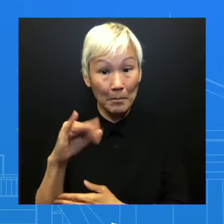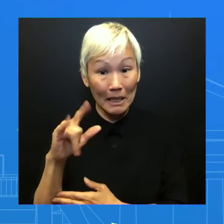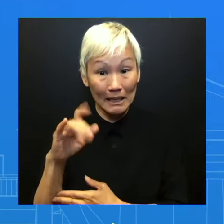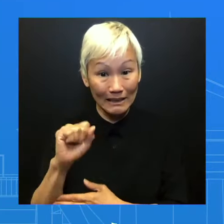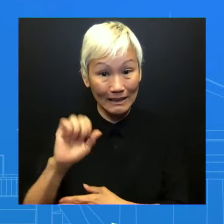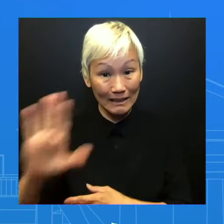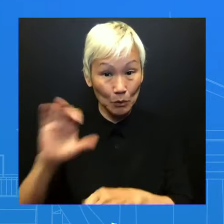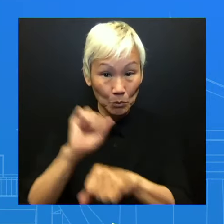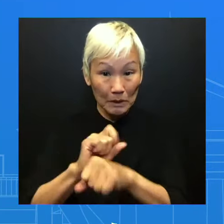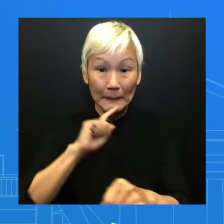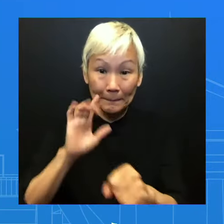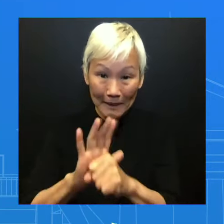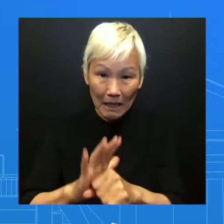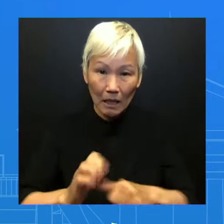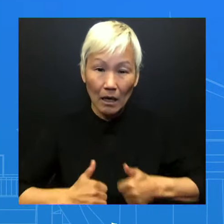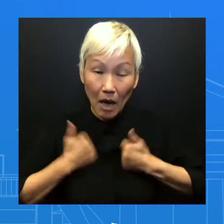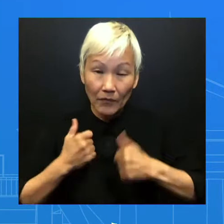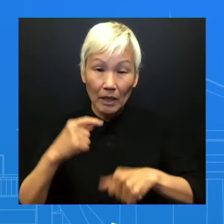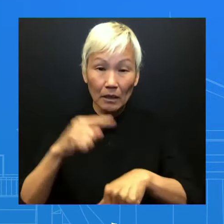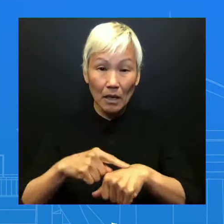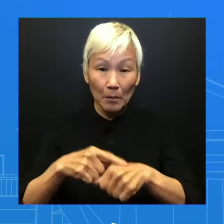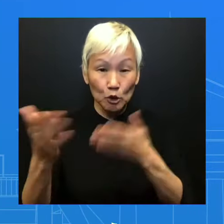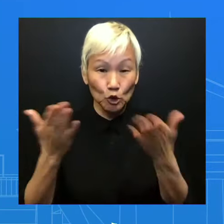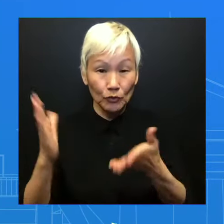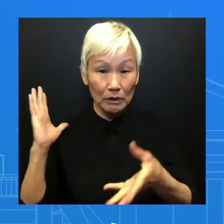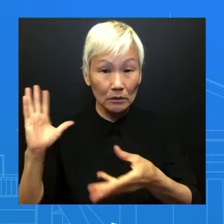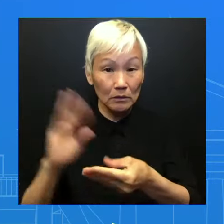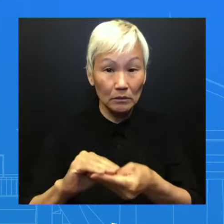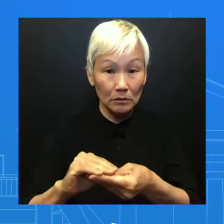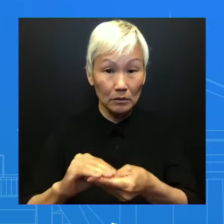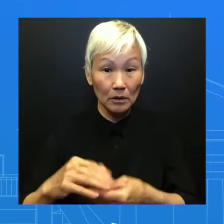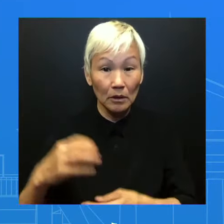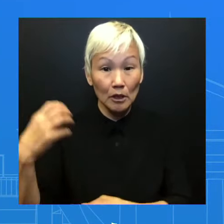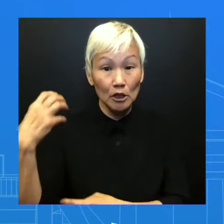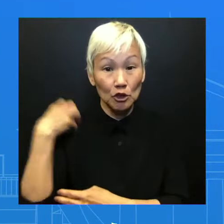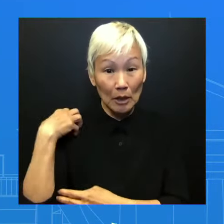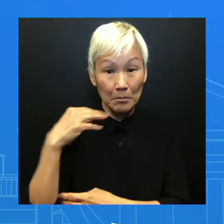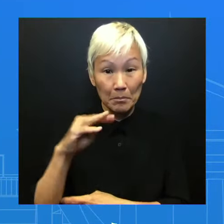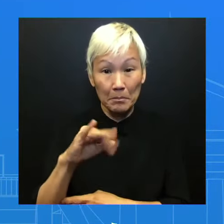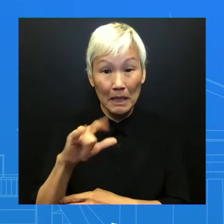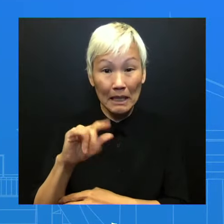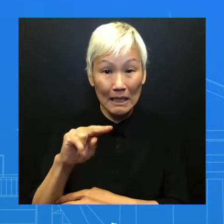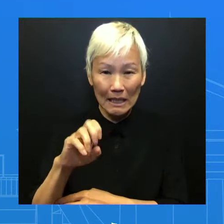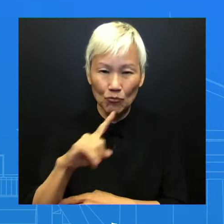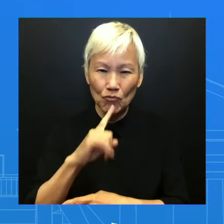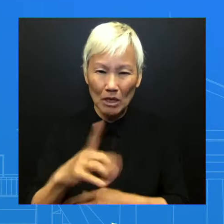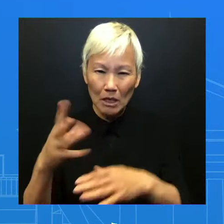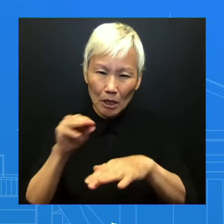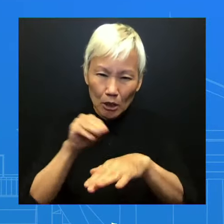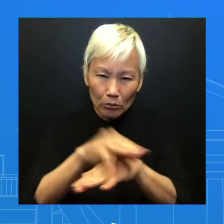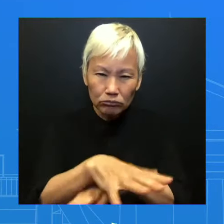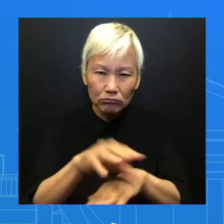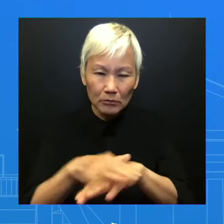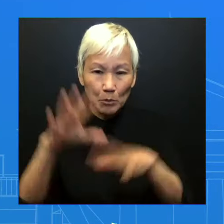who has been a close and trusted adviser to President Biden over the past two and a half years, and for who -- for -- for who --